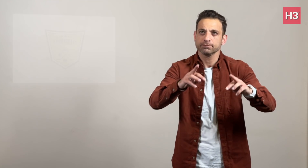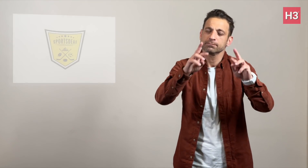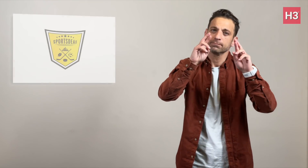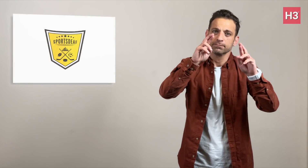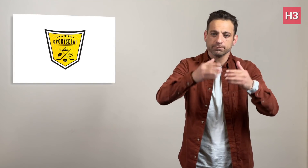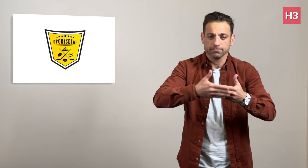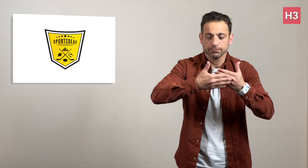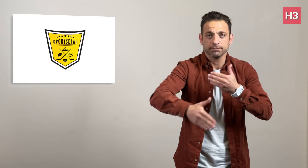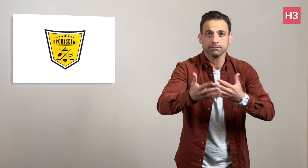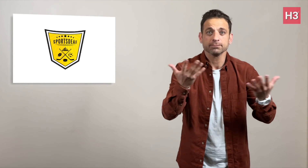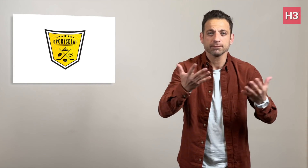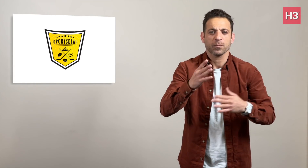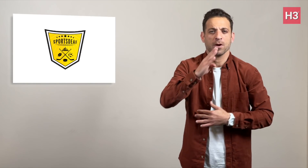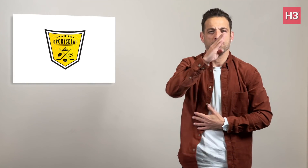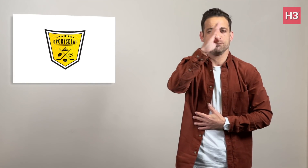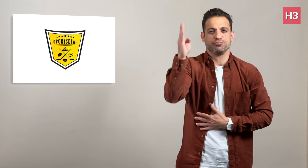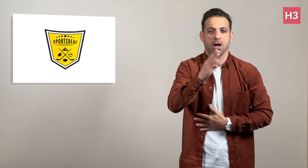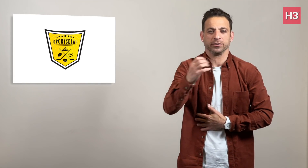Hopefully, we will see some Brazilian sun soon,